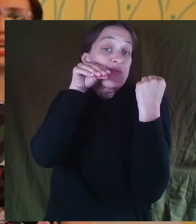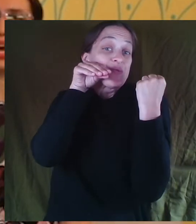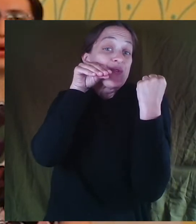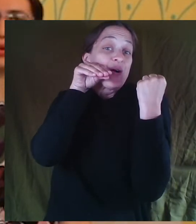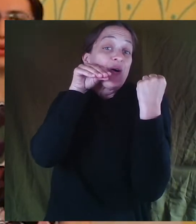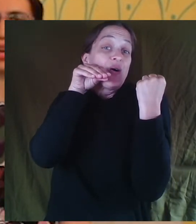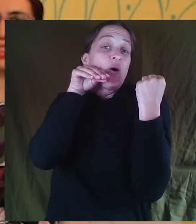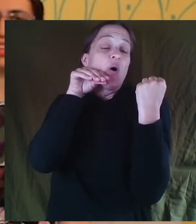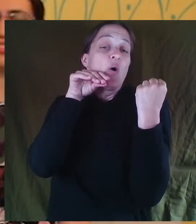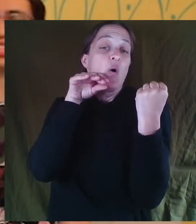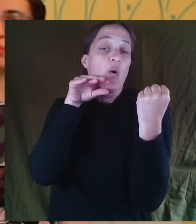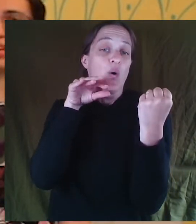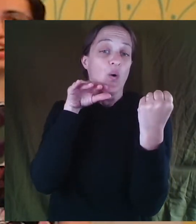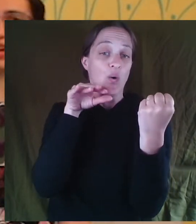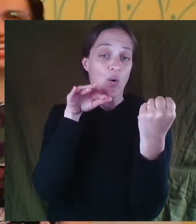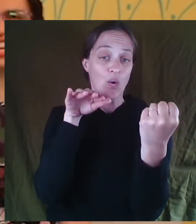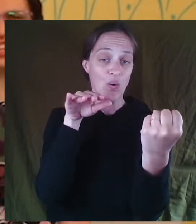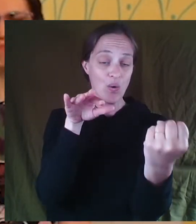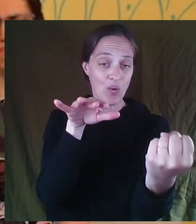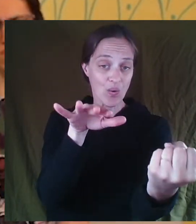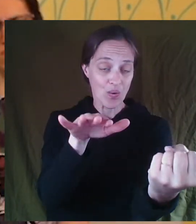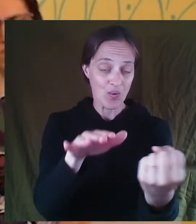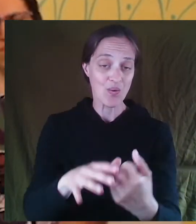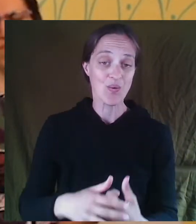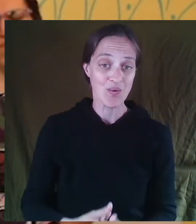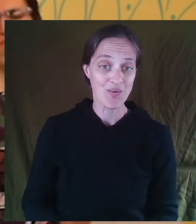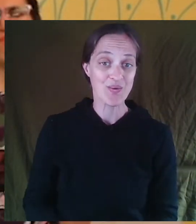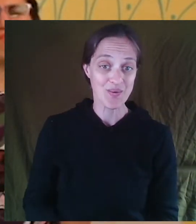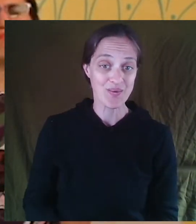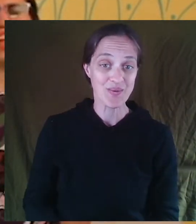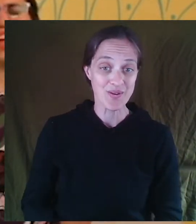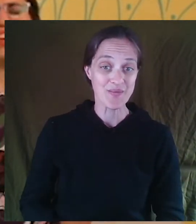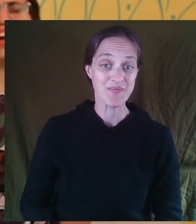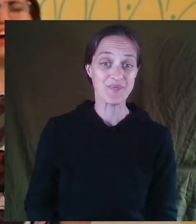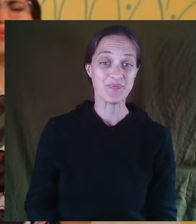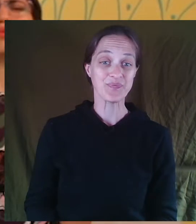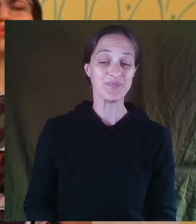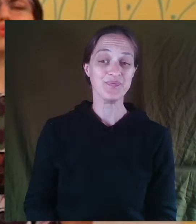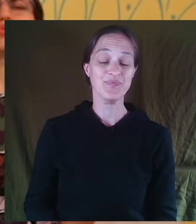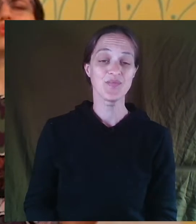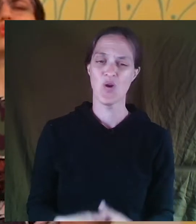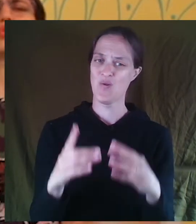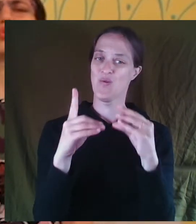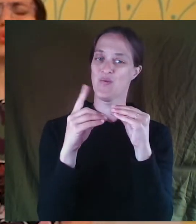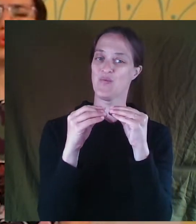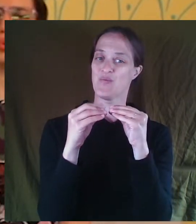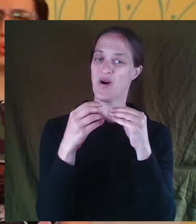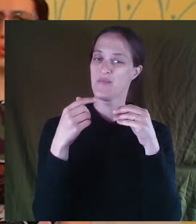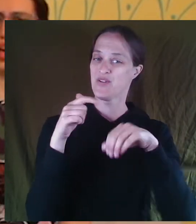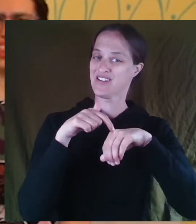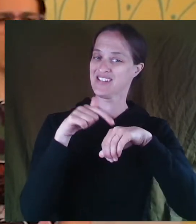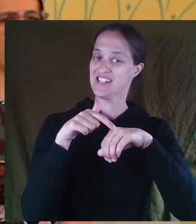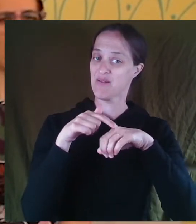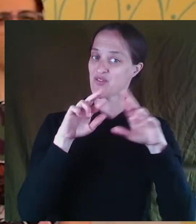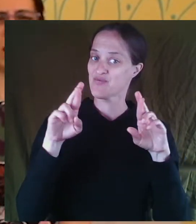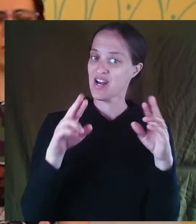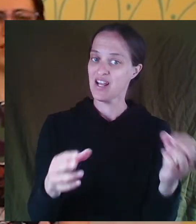Let it out. Lift it up again. Ready? In, and then out. One more time.